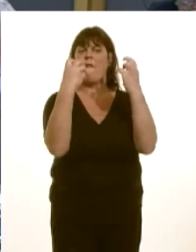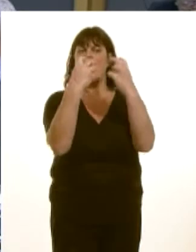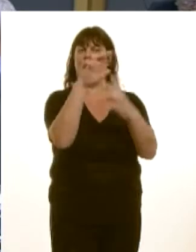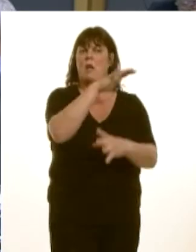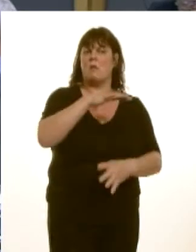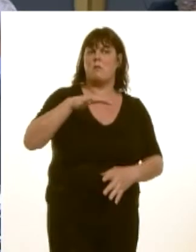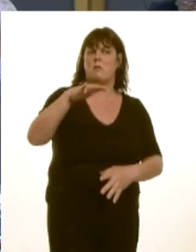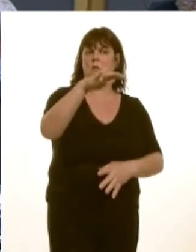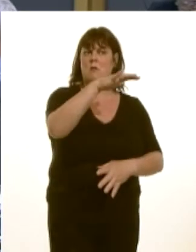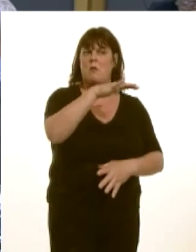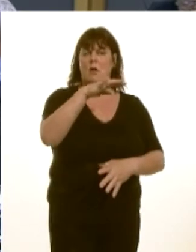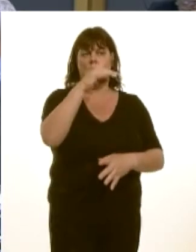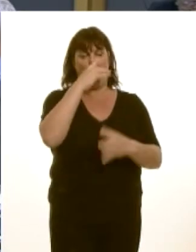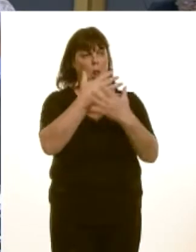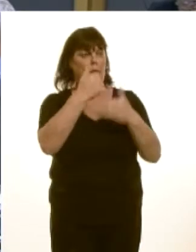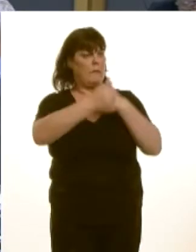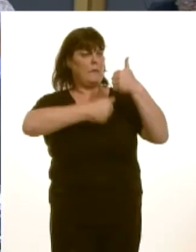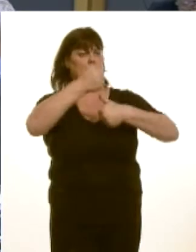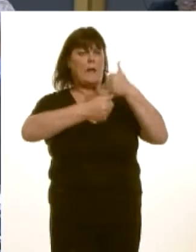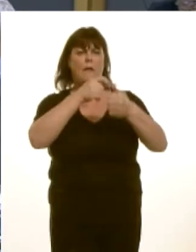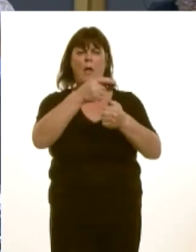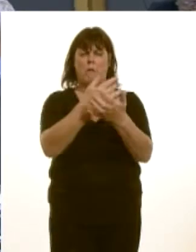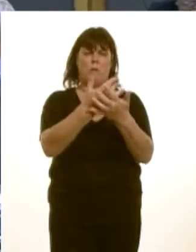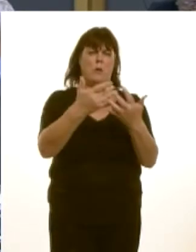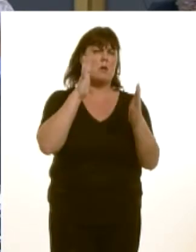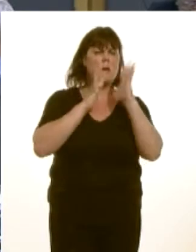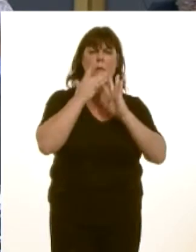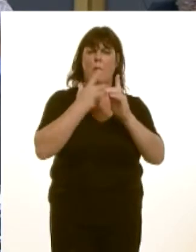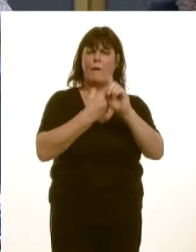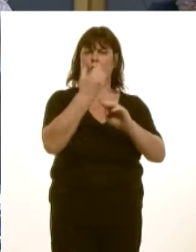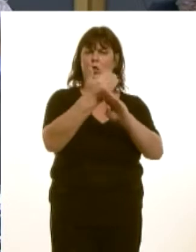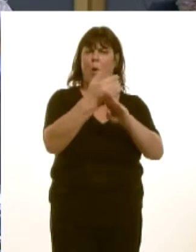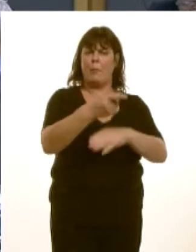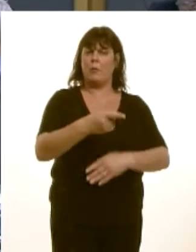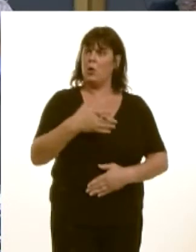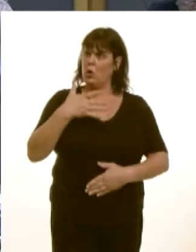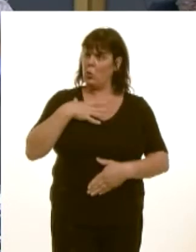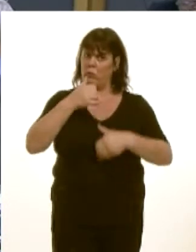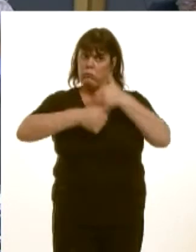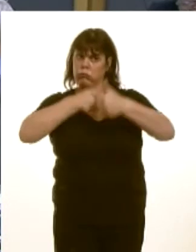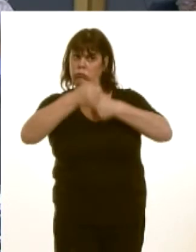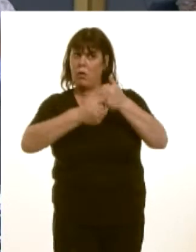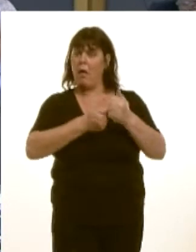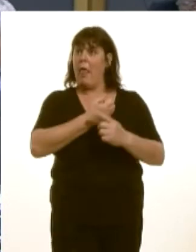most successful area in the whole of Wales. Will you join me, First Minister, in congratulating the Labour-controlled Caerphilly County Borough